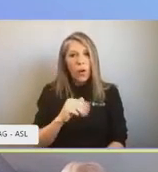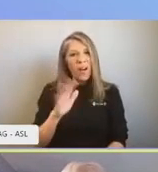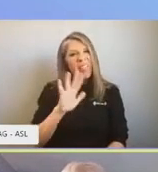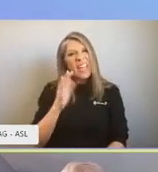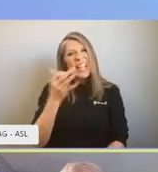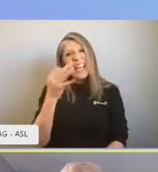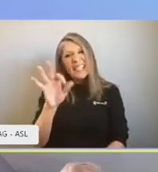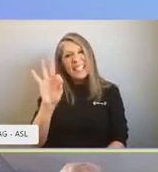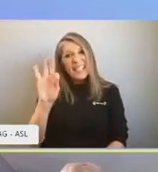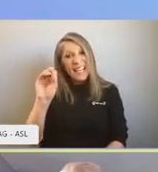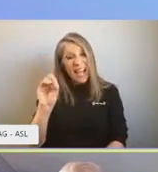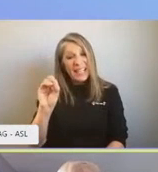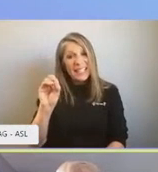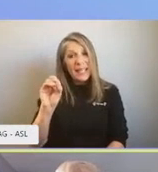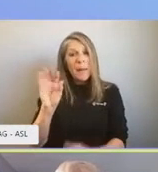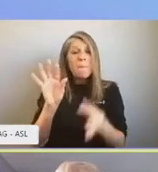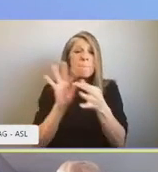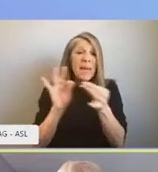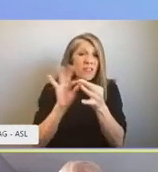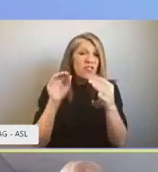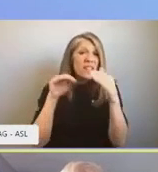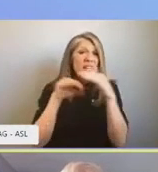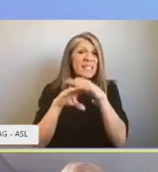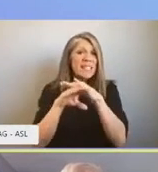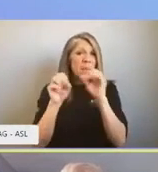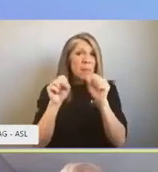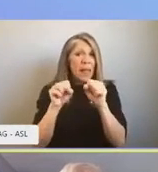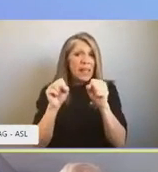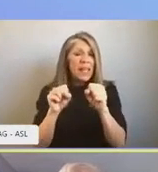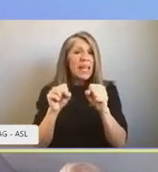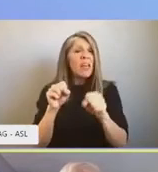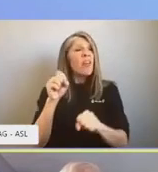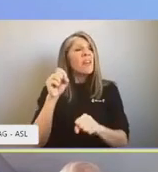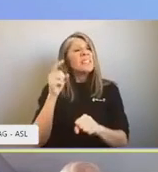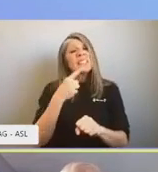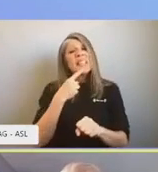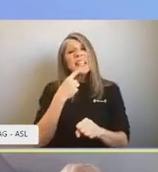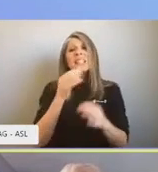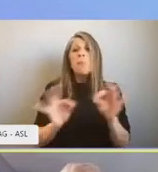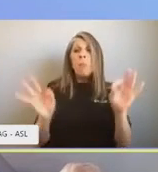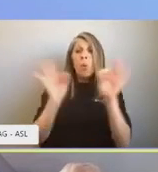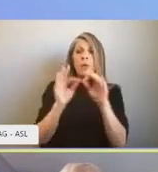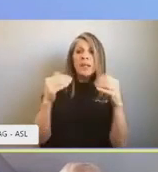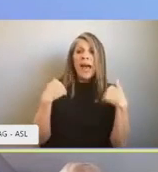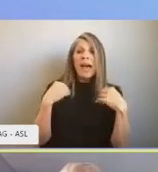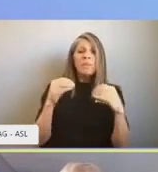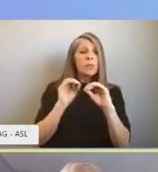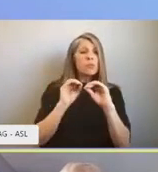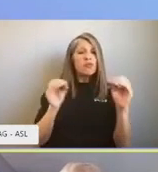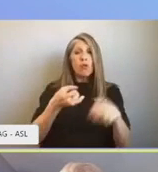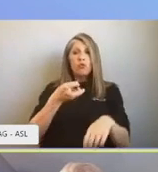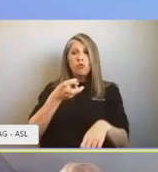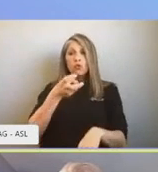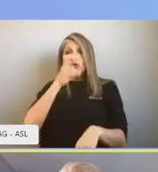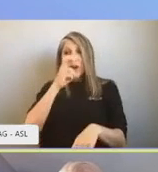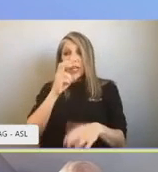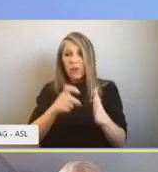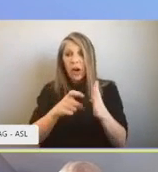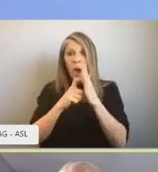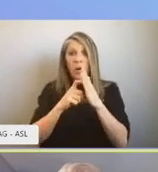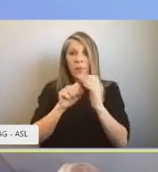guidelines at all. The the prior guidelines from the late 1990s mentioned accessibility and said it was